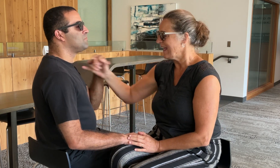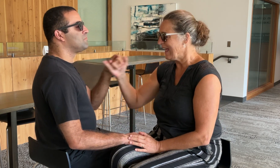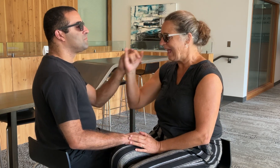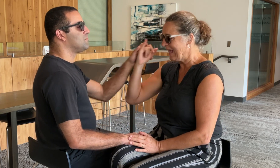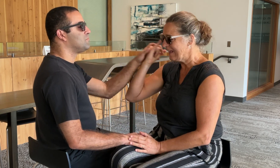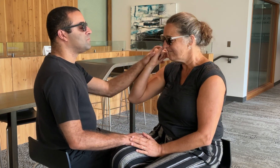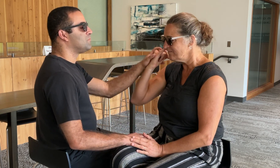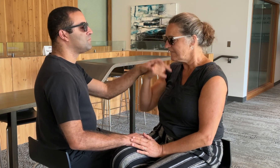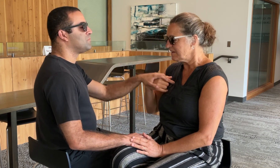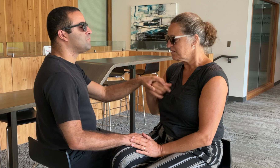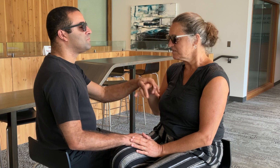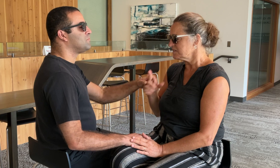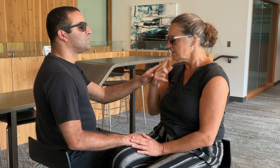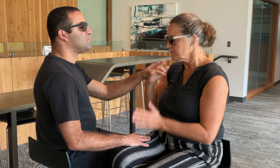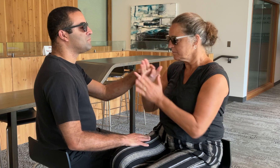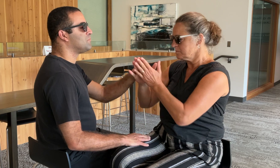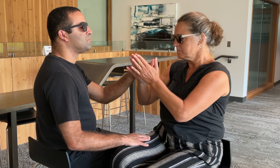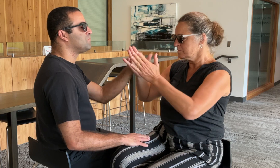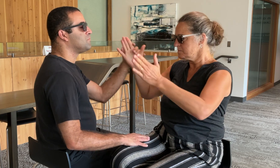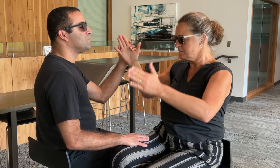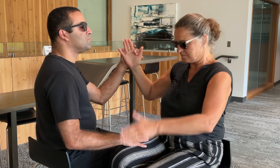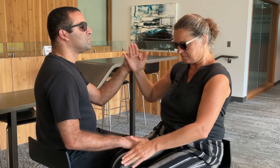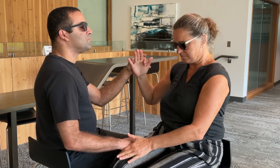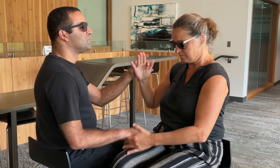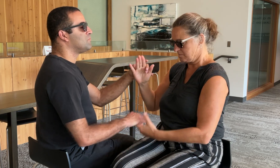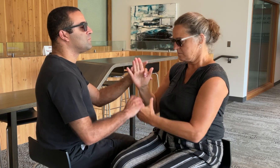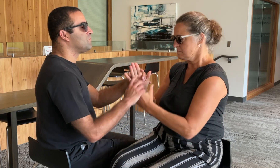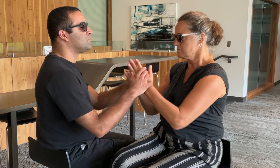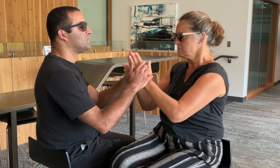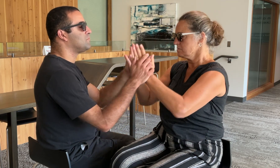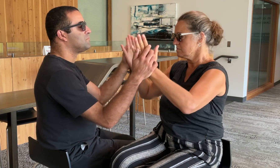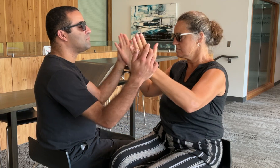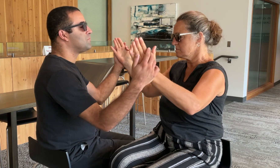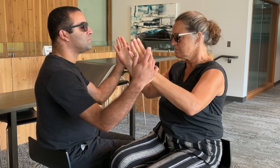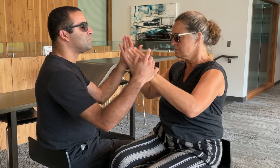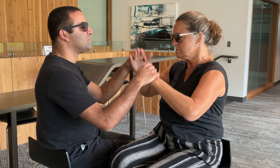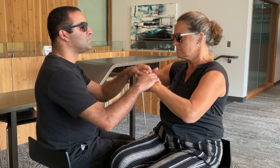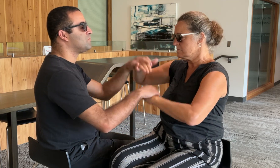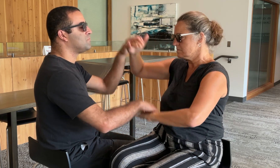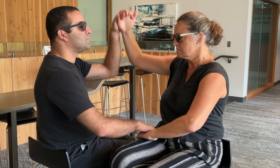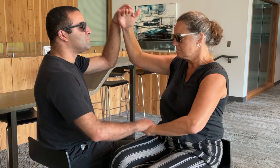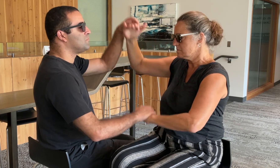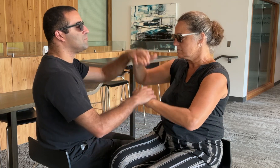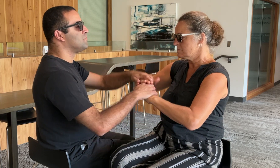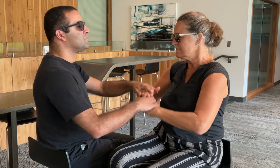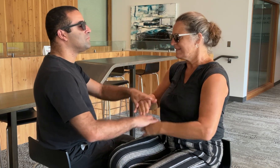Through touch in contact space, the listener gets accurate measurements. Using shape descriptors on the arm